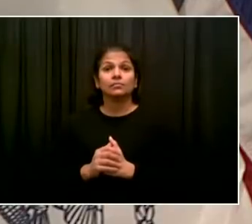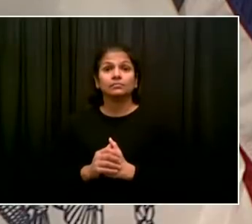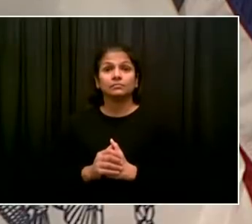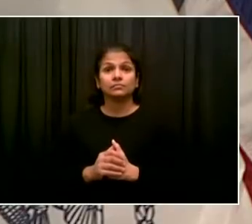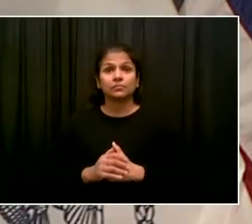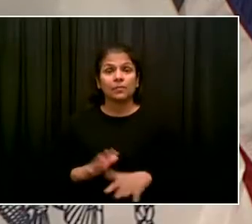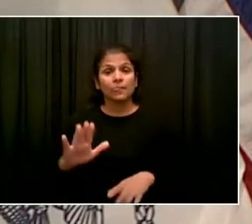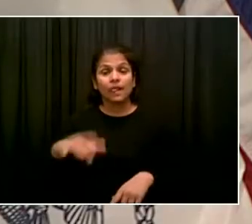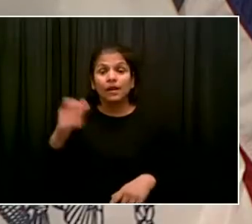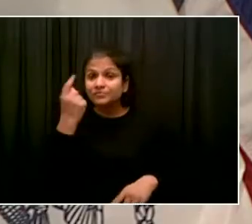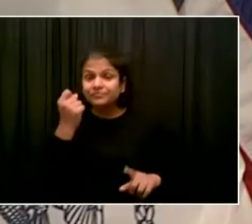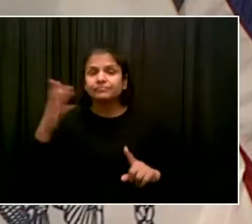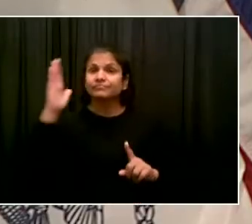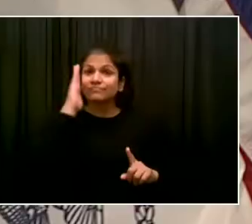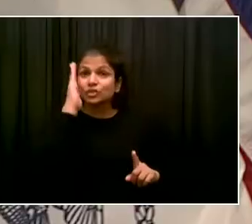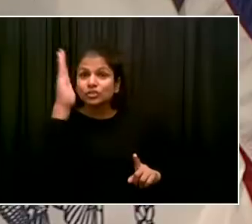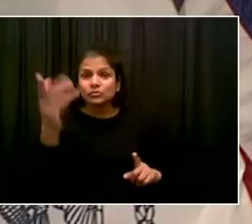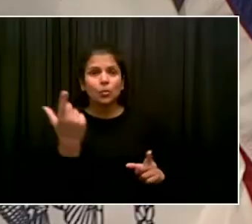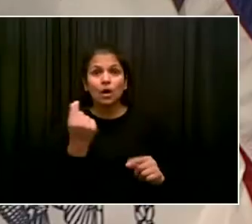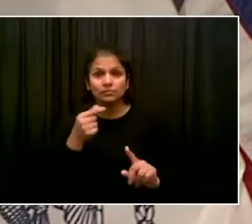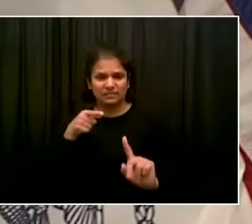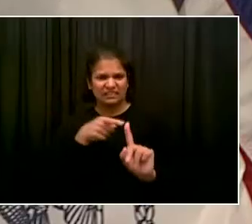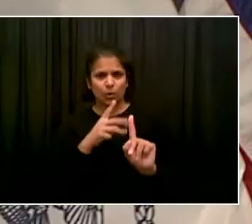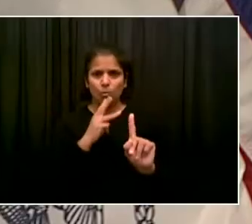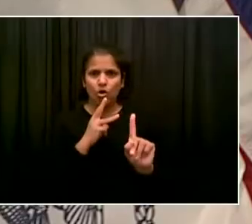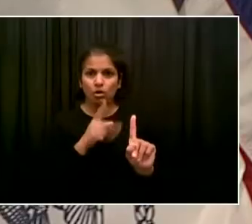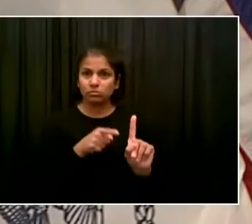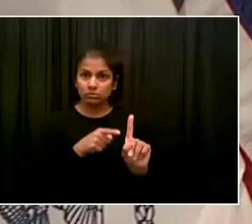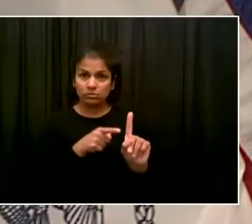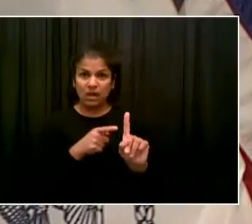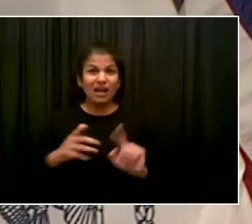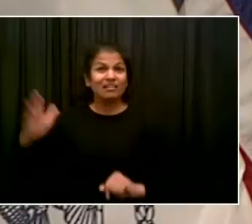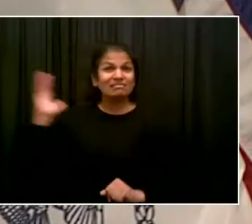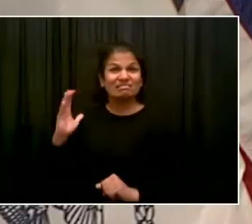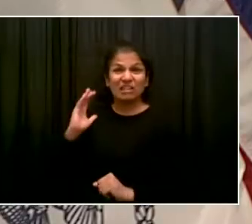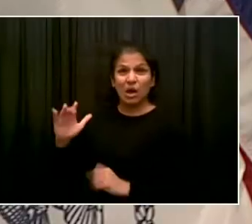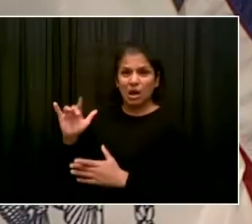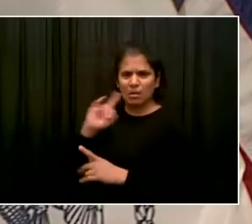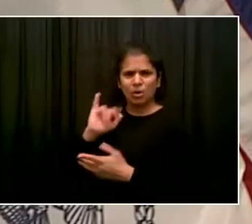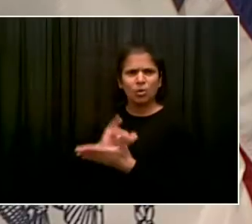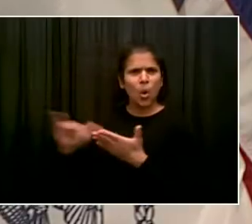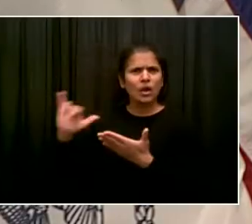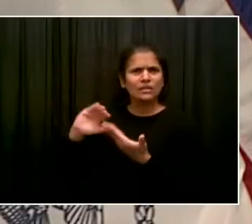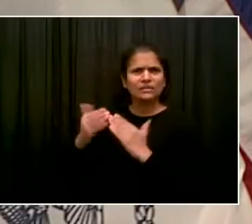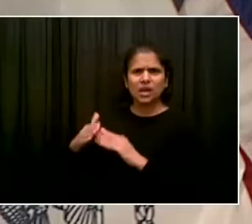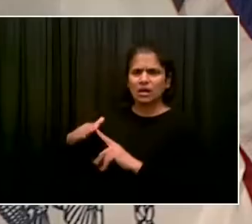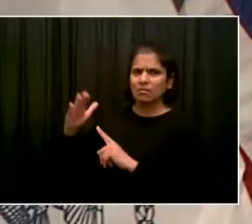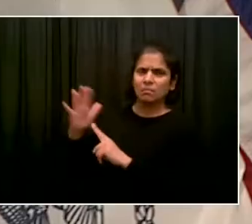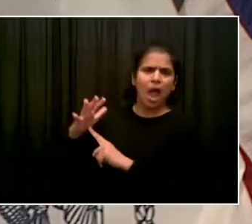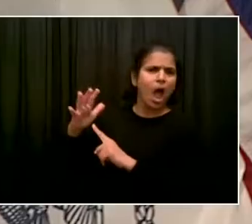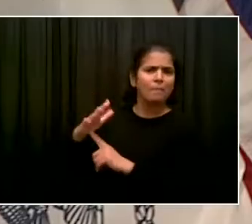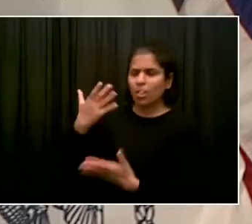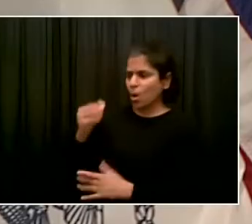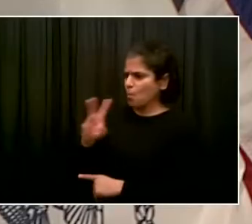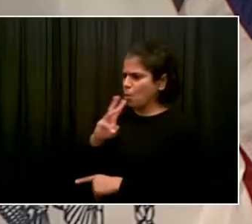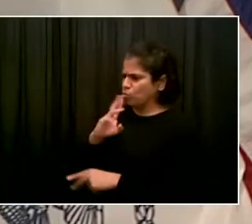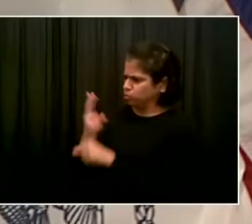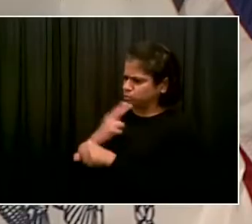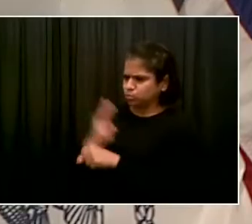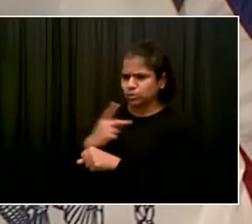OMISSIONS AND ADDRESS THE CLIMATECR ISIS AND MAKE THE CITY HEALTHIER AND LESS CONGESTED JUST LOOK TO THE WATER.